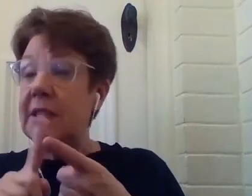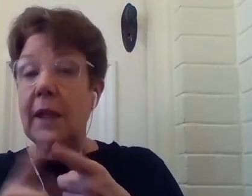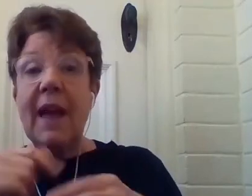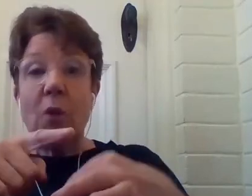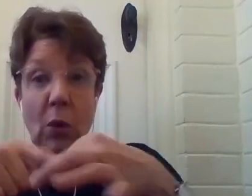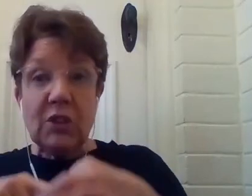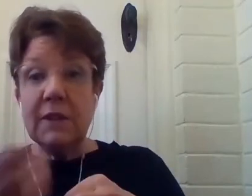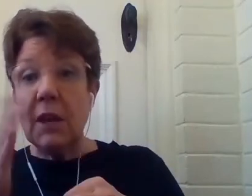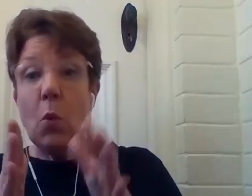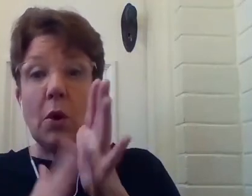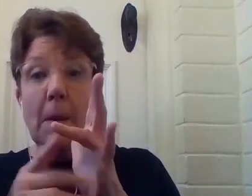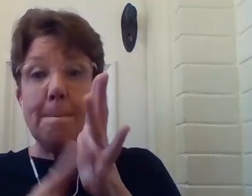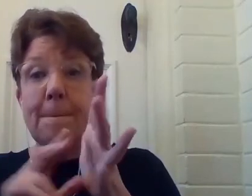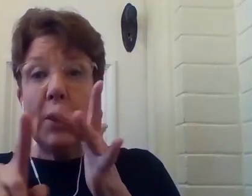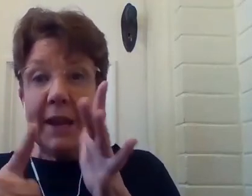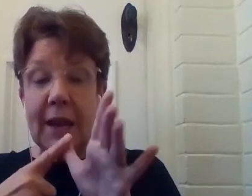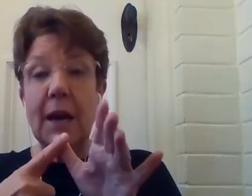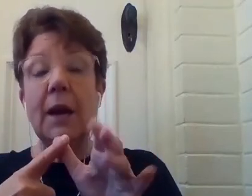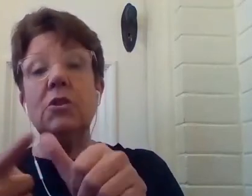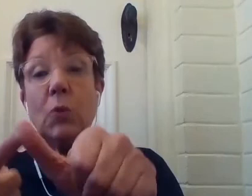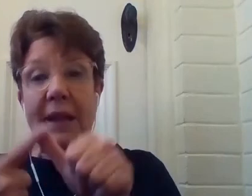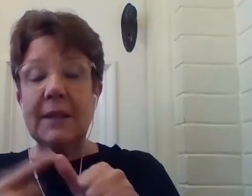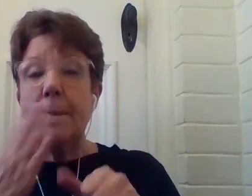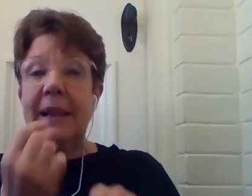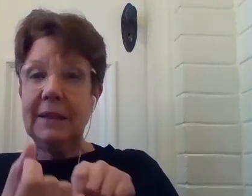like Monica to answer, please send it through to our leadership inbox,